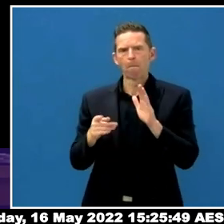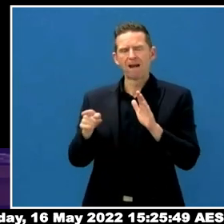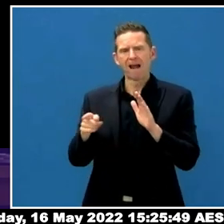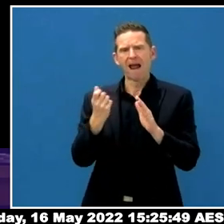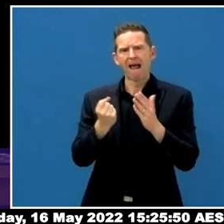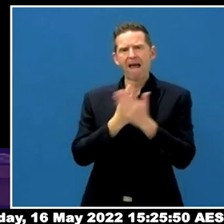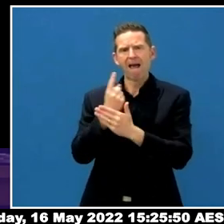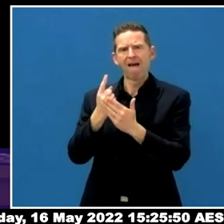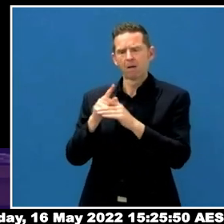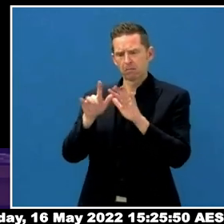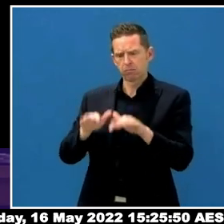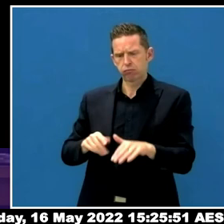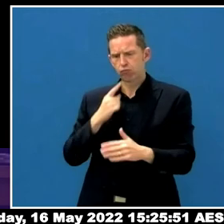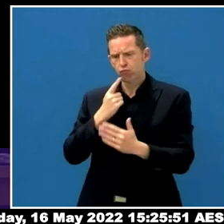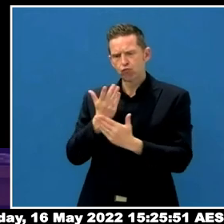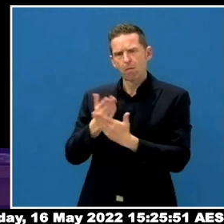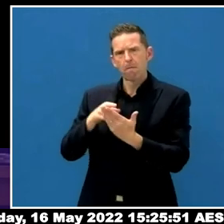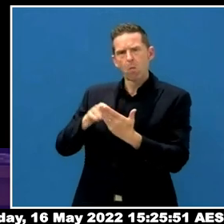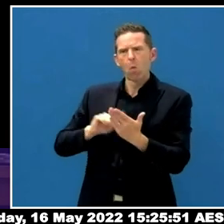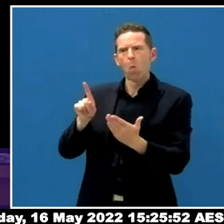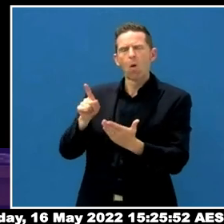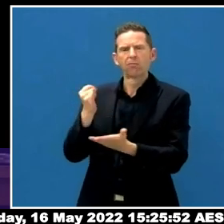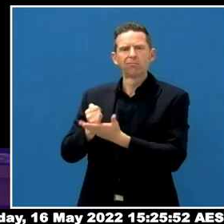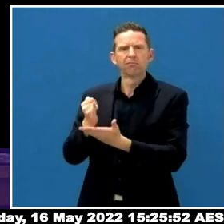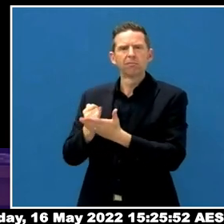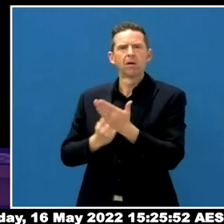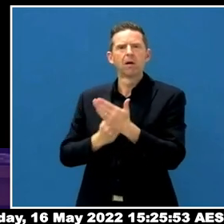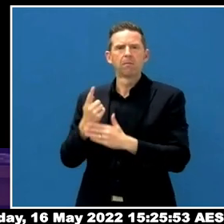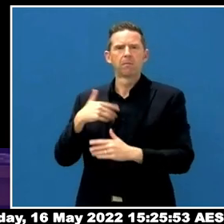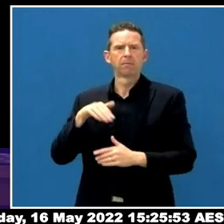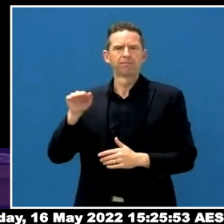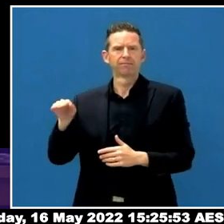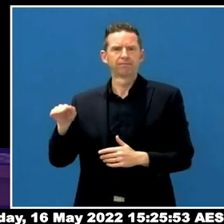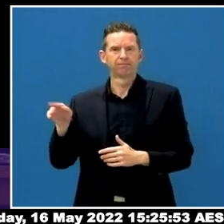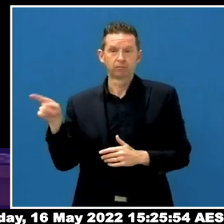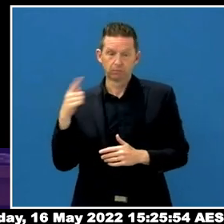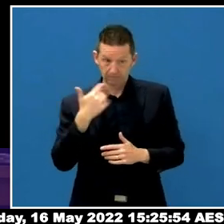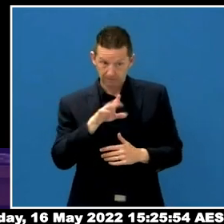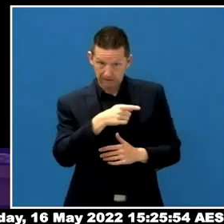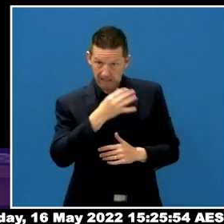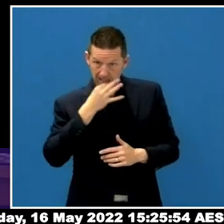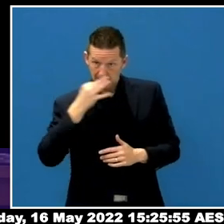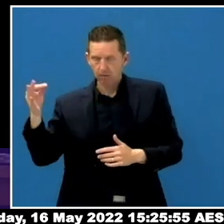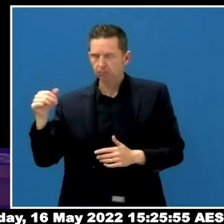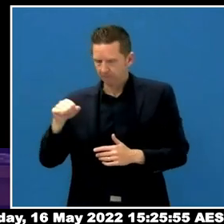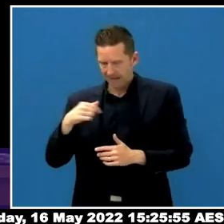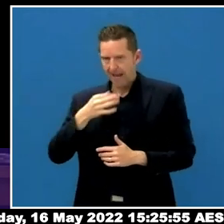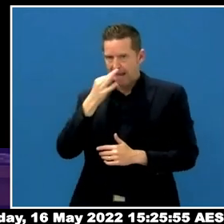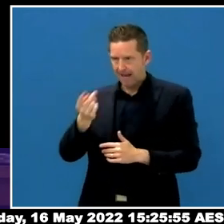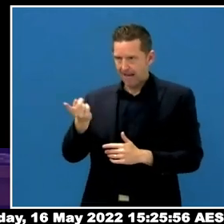Yes, I asked Afford for those, so that it could all be budged together and sent in